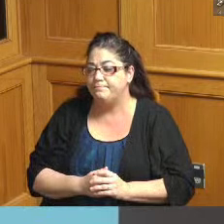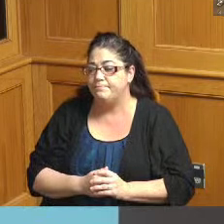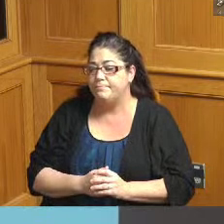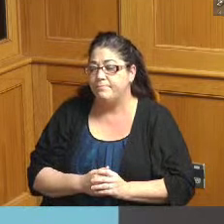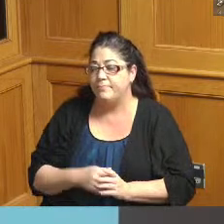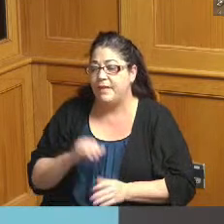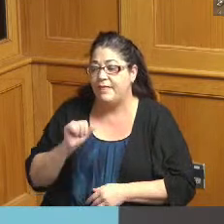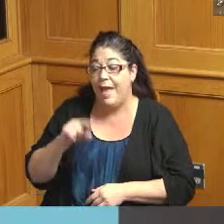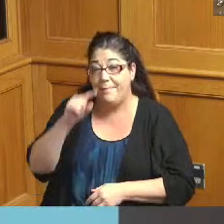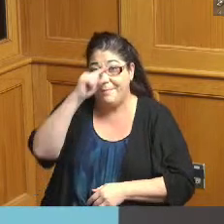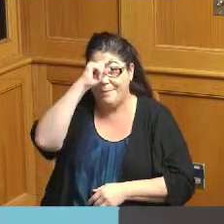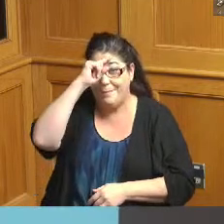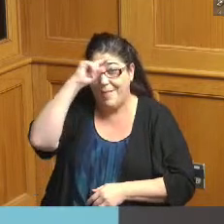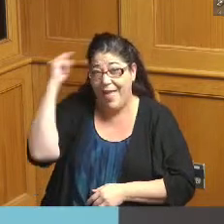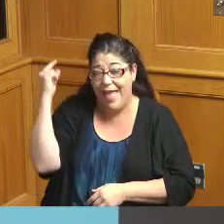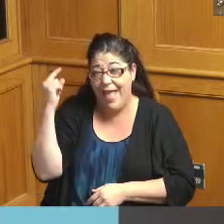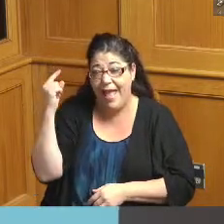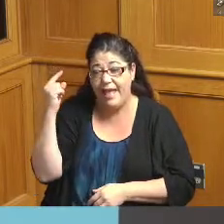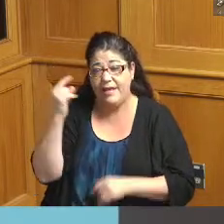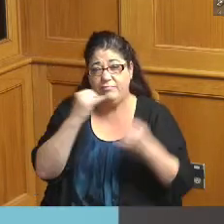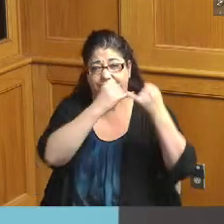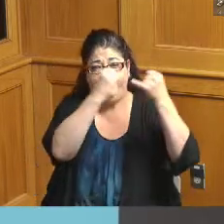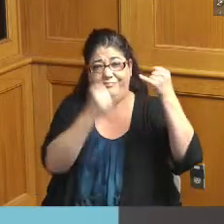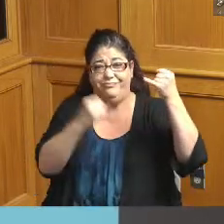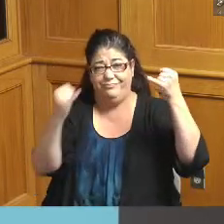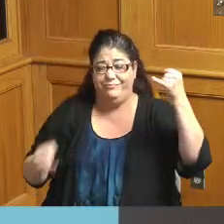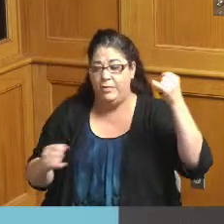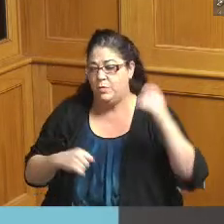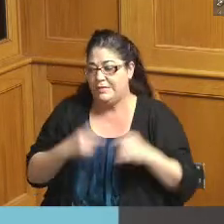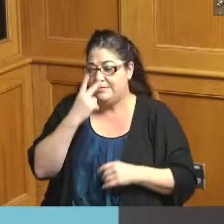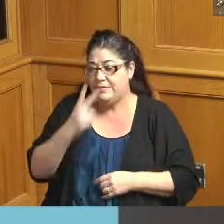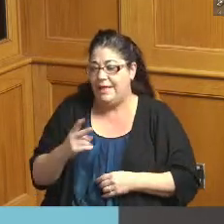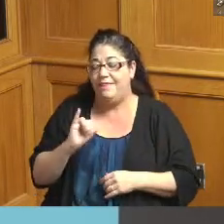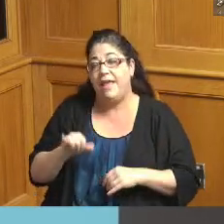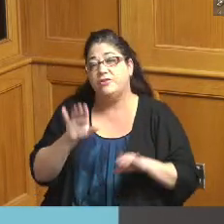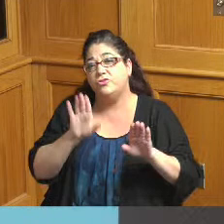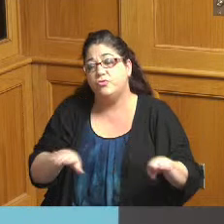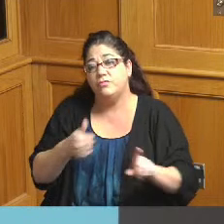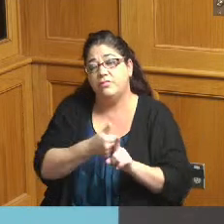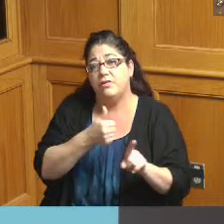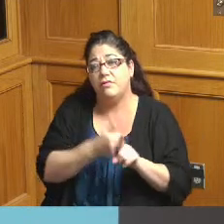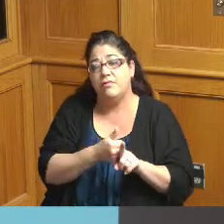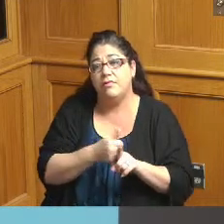black graph that you'll see and the black graph represents children who are bound over from